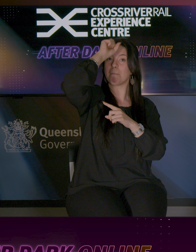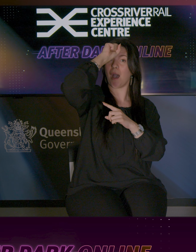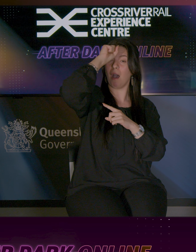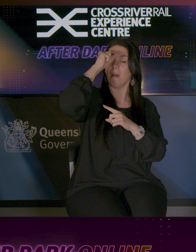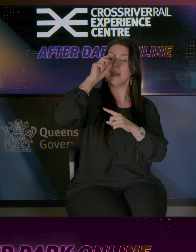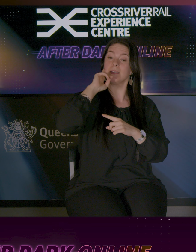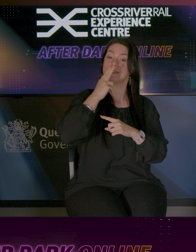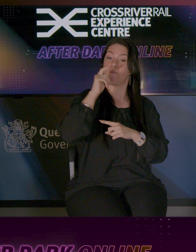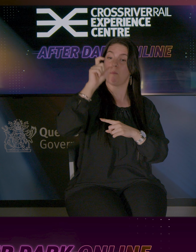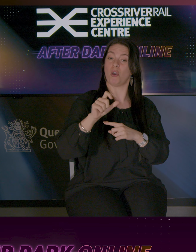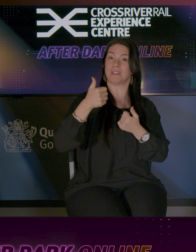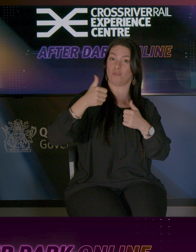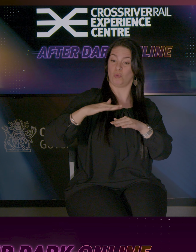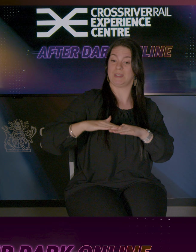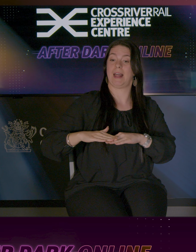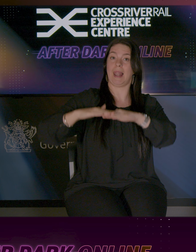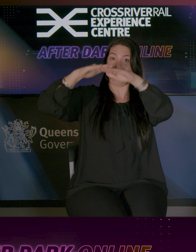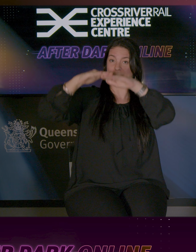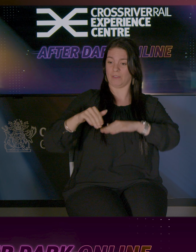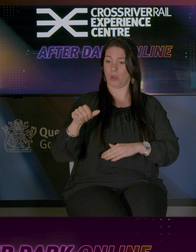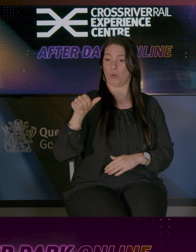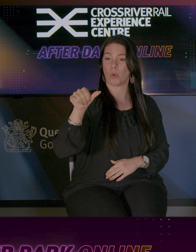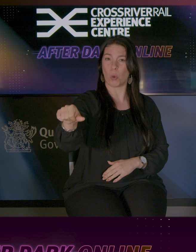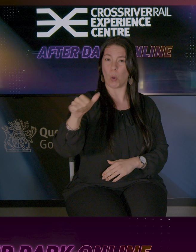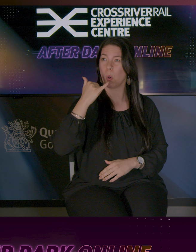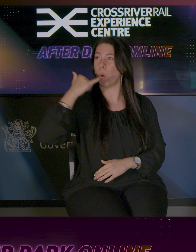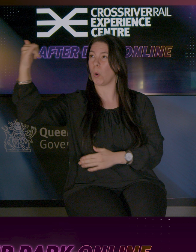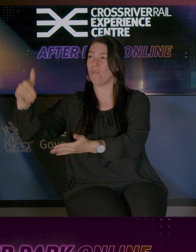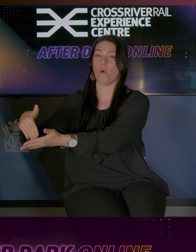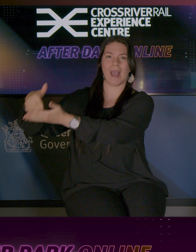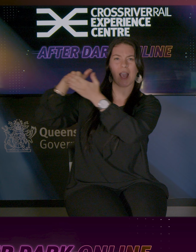call for help using the help phone was being answered by the controlled Center operator